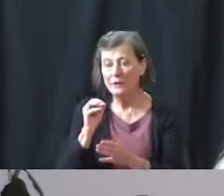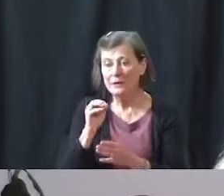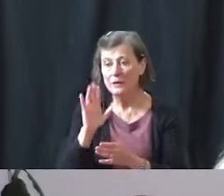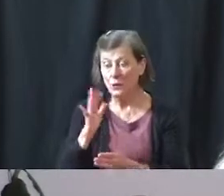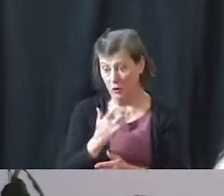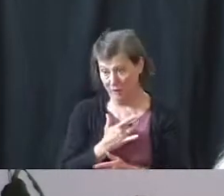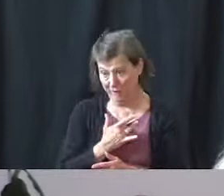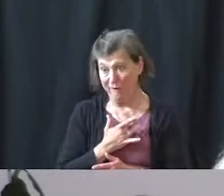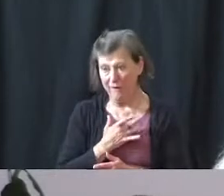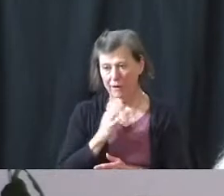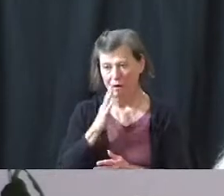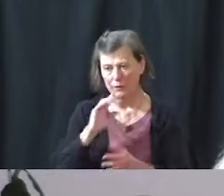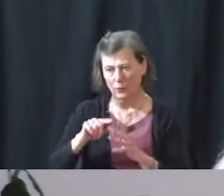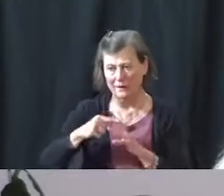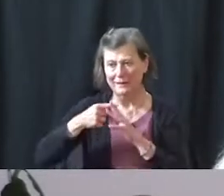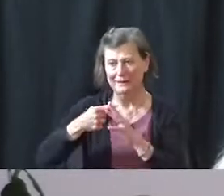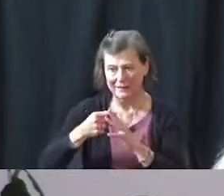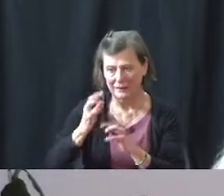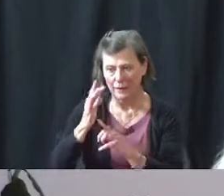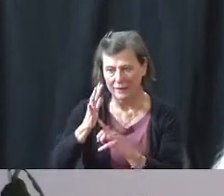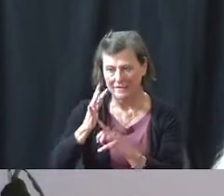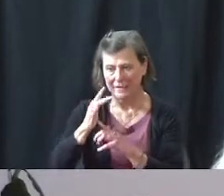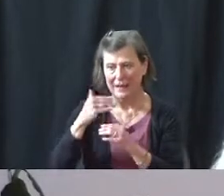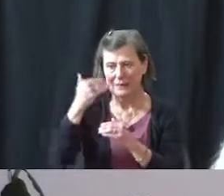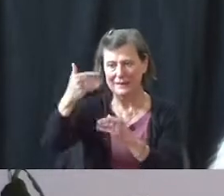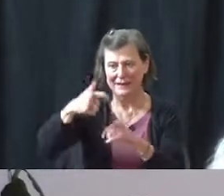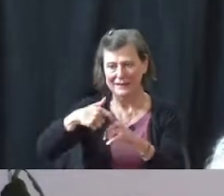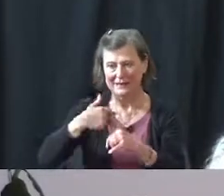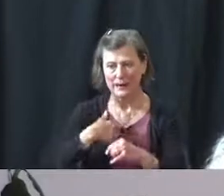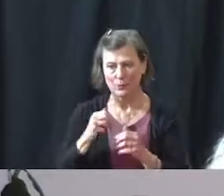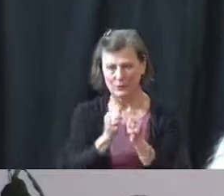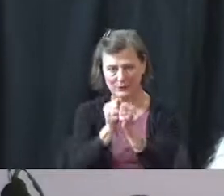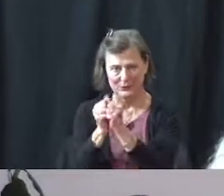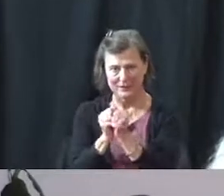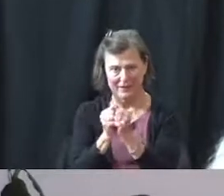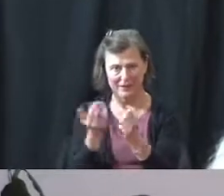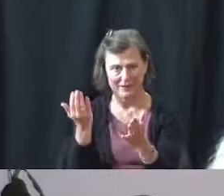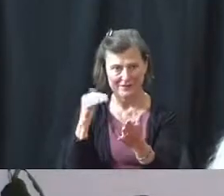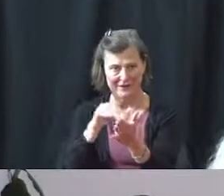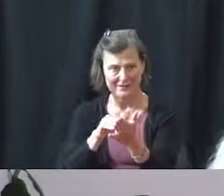kindle these flames the next time we are together again.